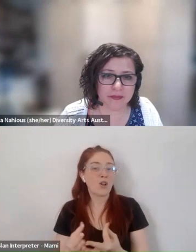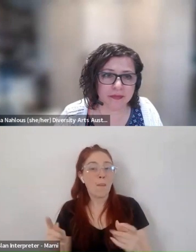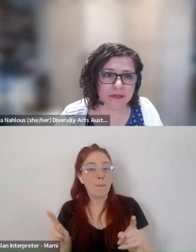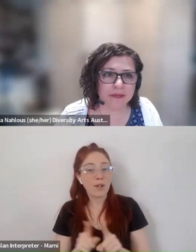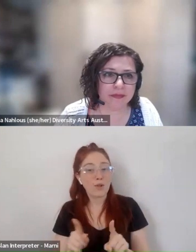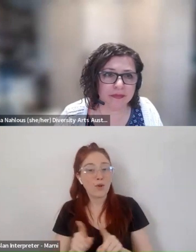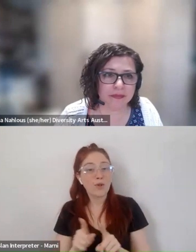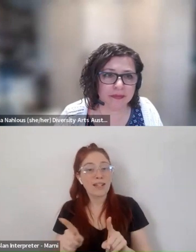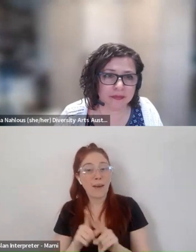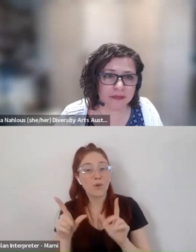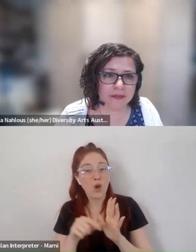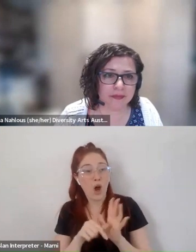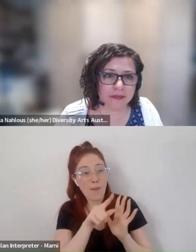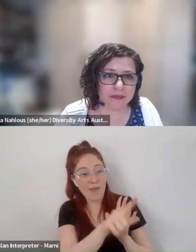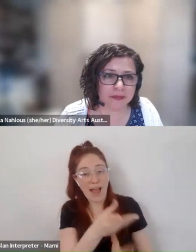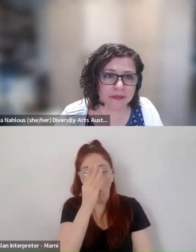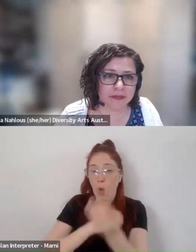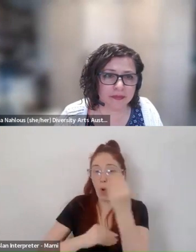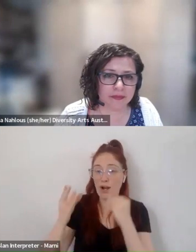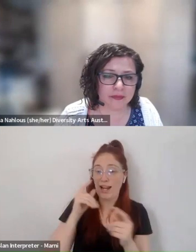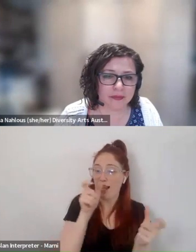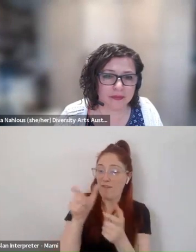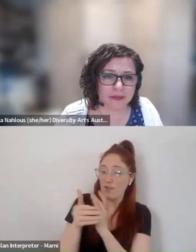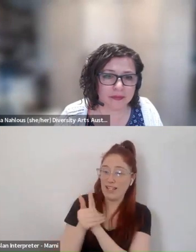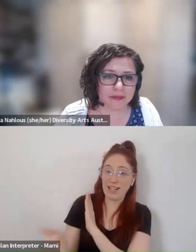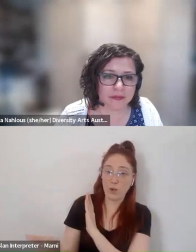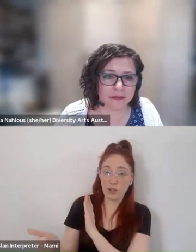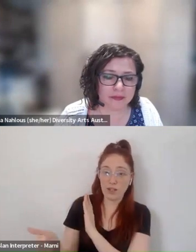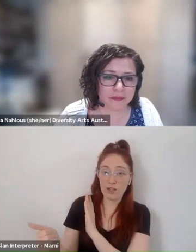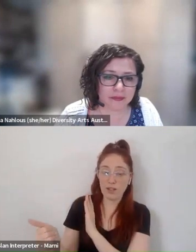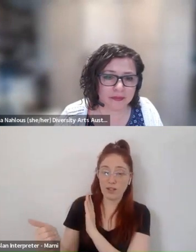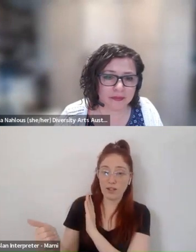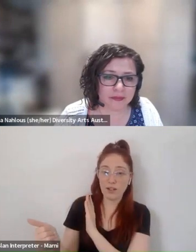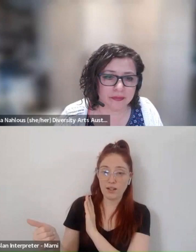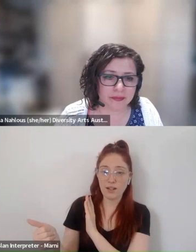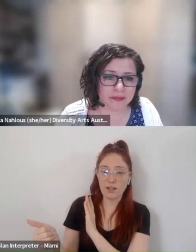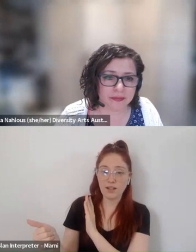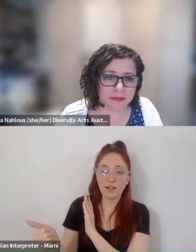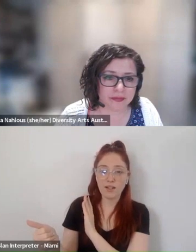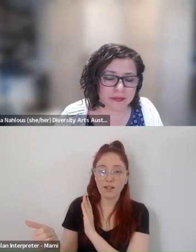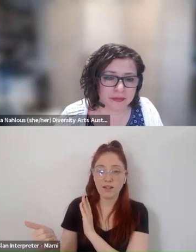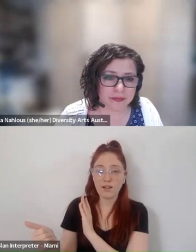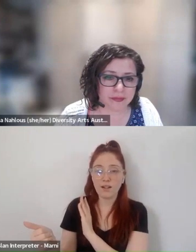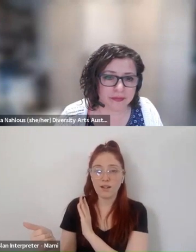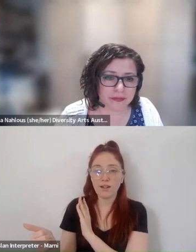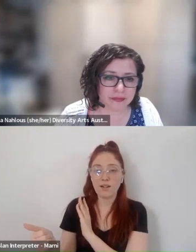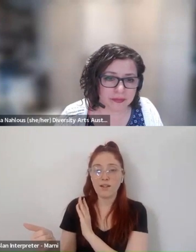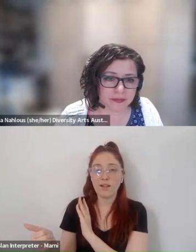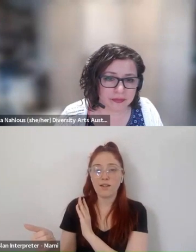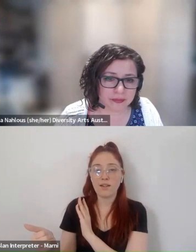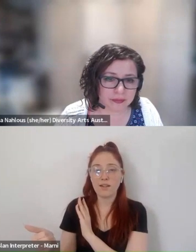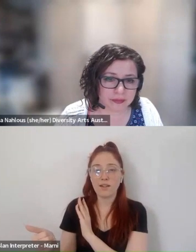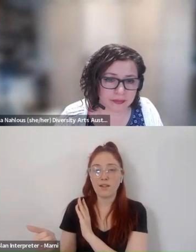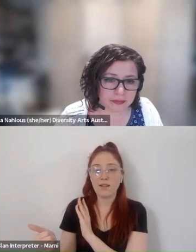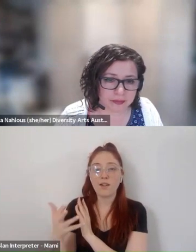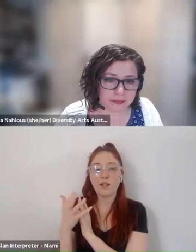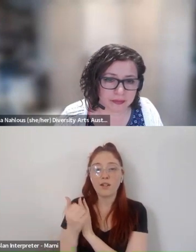governance skills. So it's like there. There's a governance training program that sits alongside the practicality of